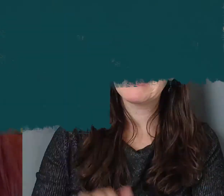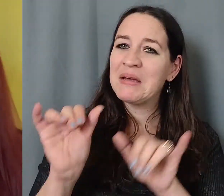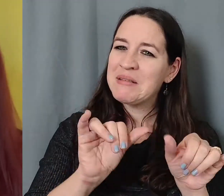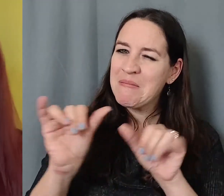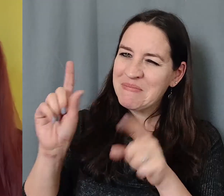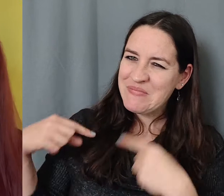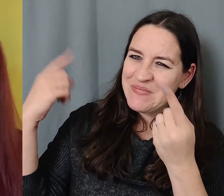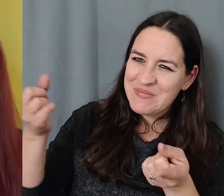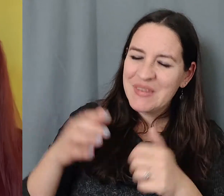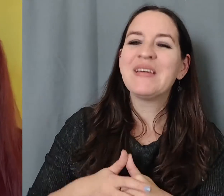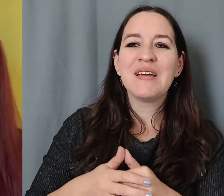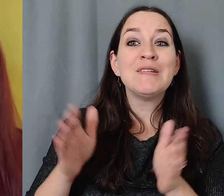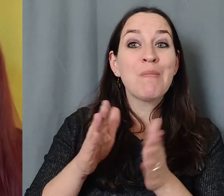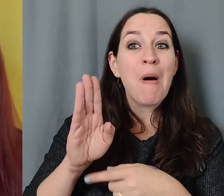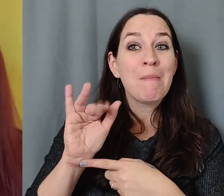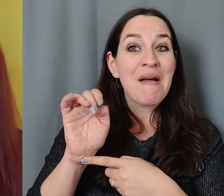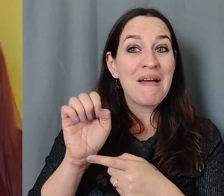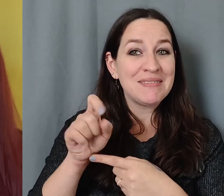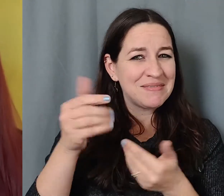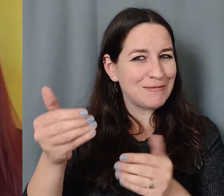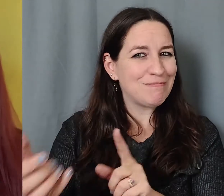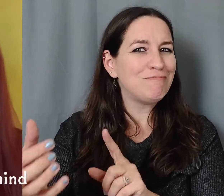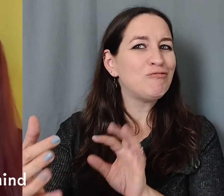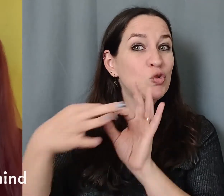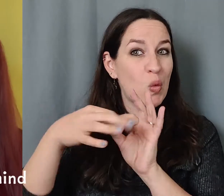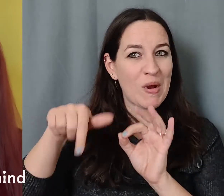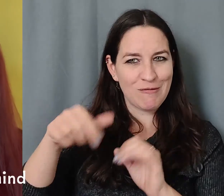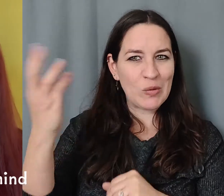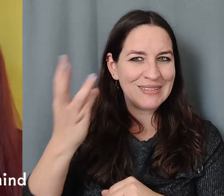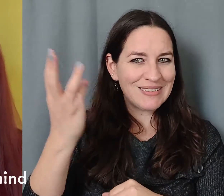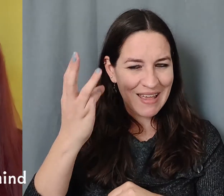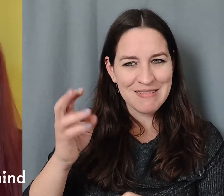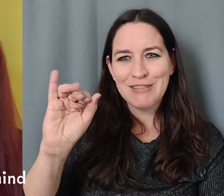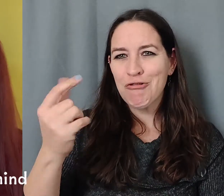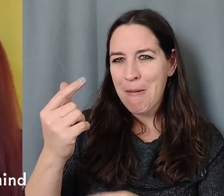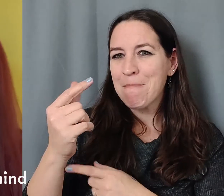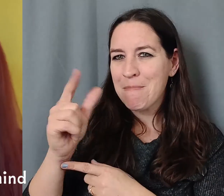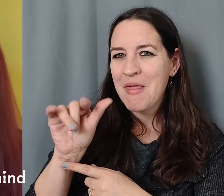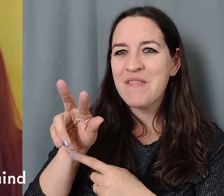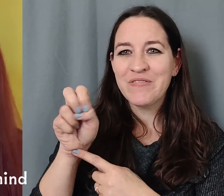As with all small bites, you can join us on Wednesday on our Instagram live at 12 noon Central to talk about this topic.